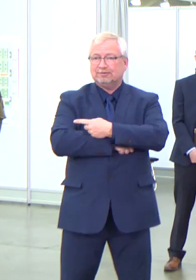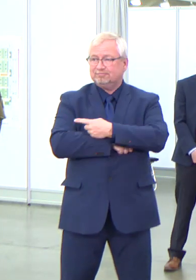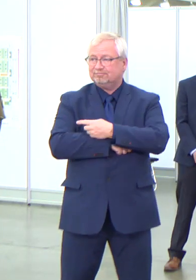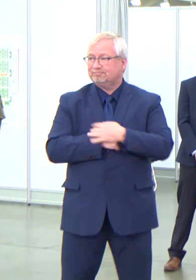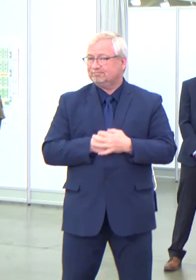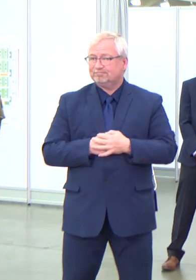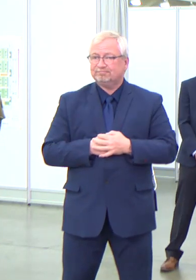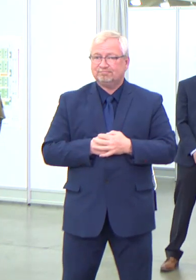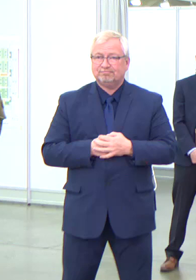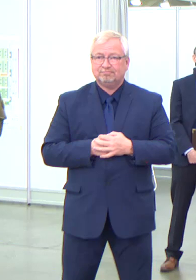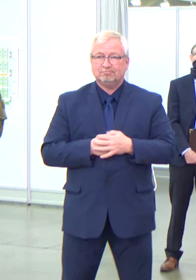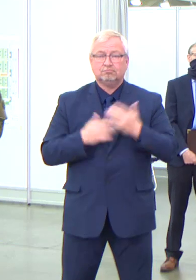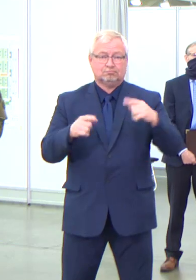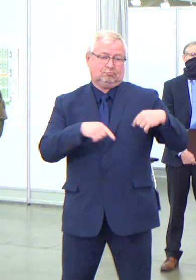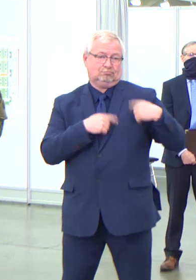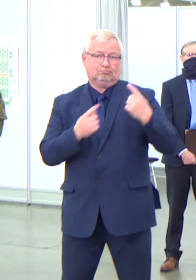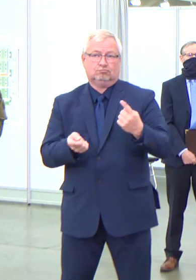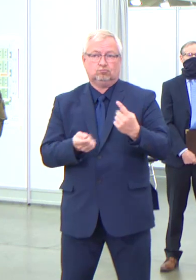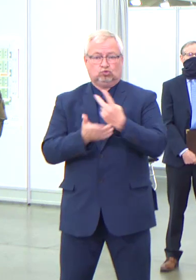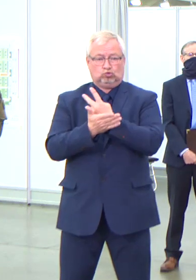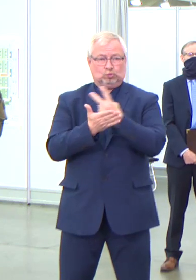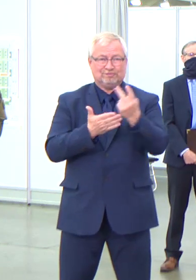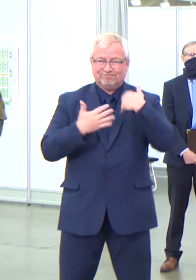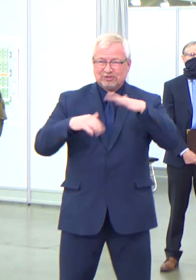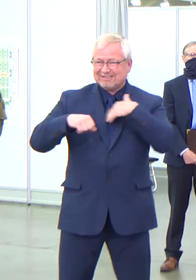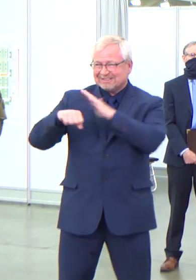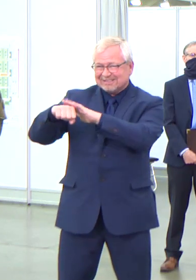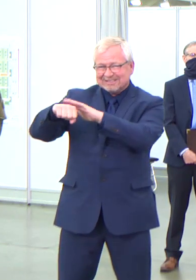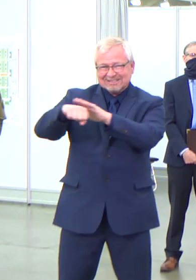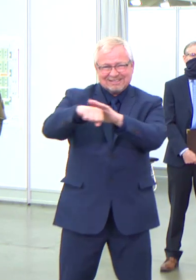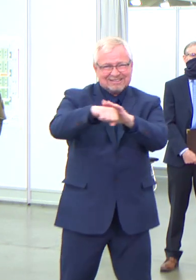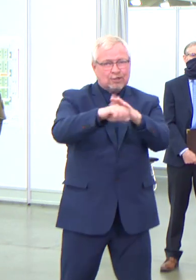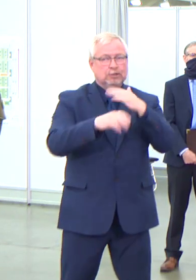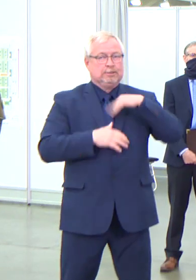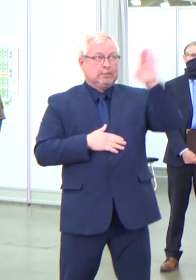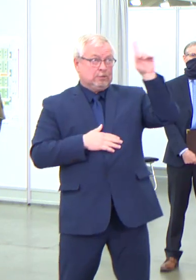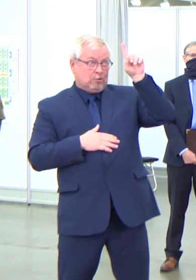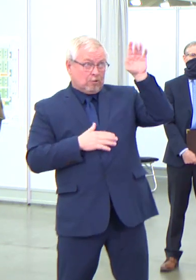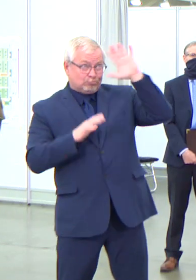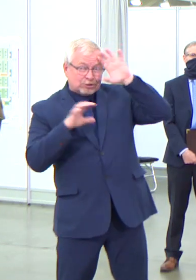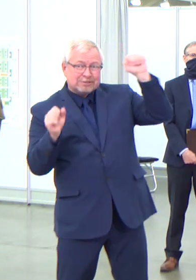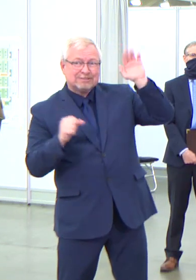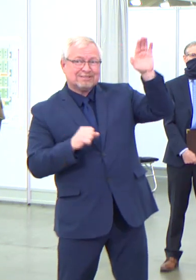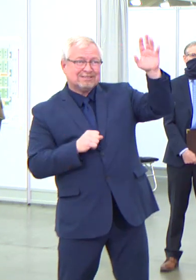weeks I have been sounding the alarm with the President, the vice president